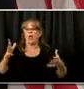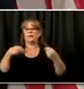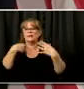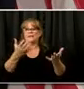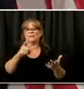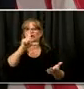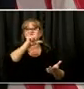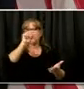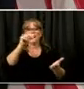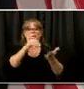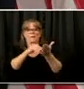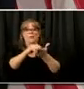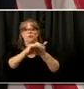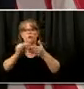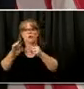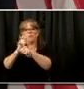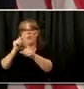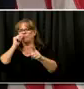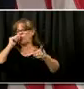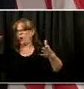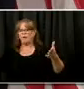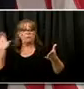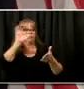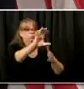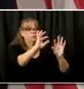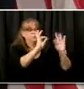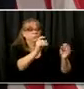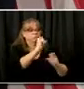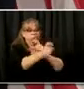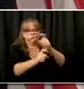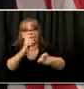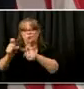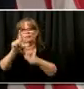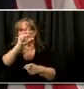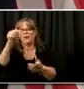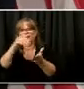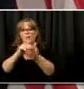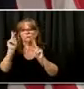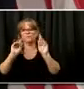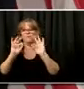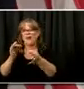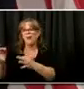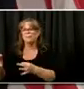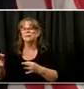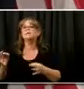live well enlightened health customers choosing to round up covert relief has raised 29 319